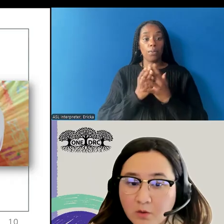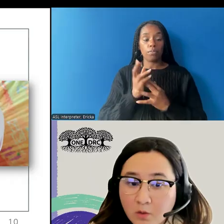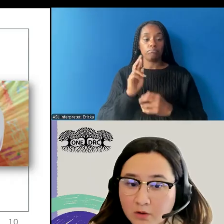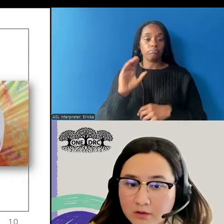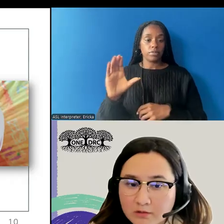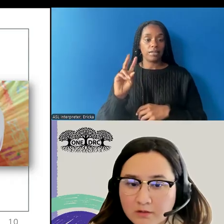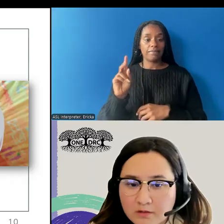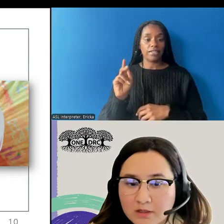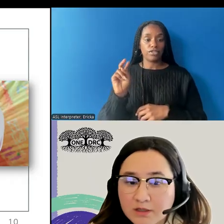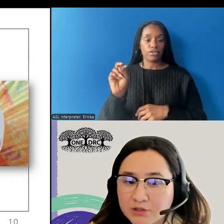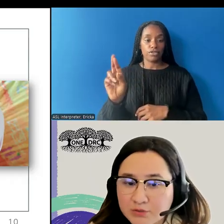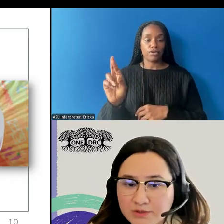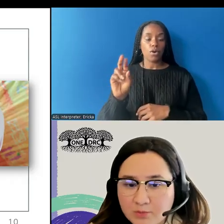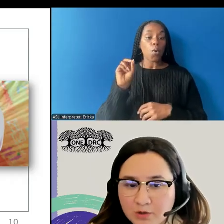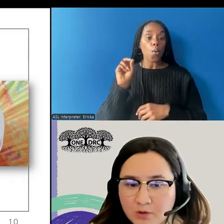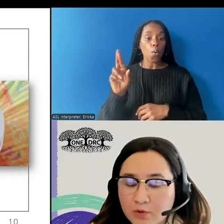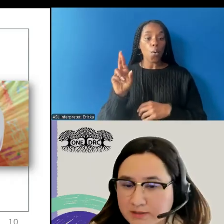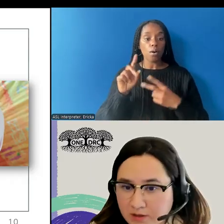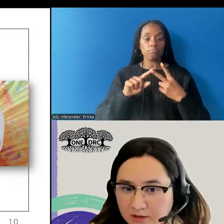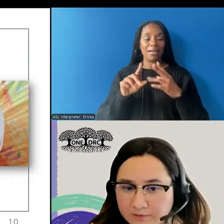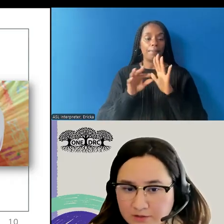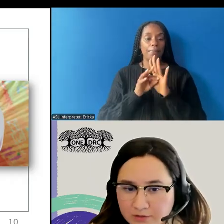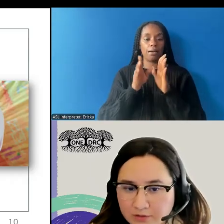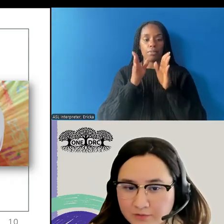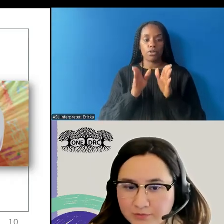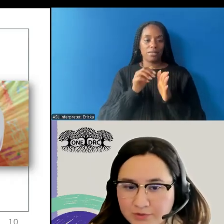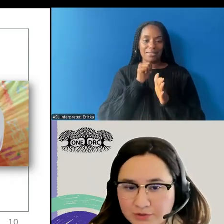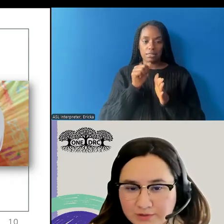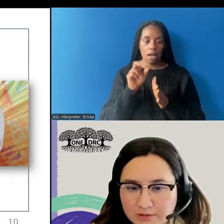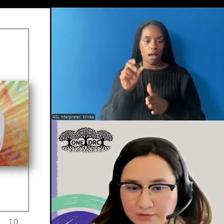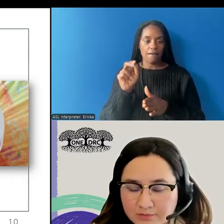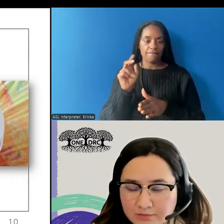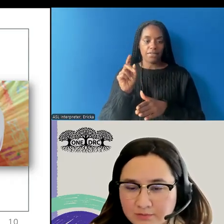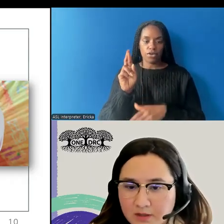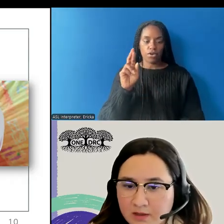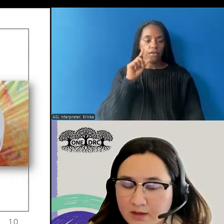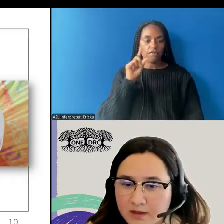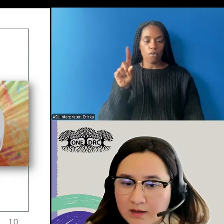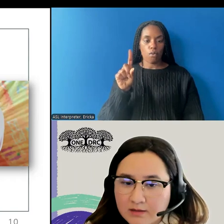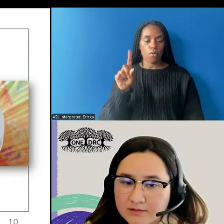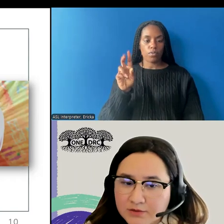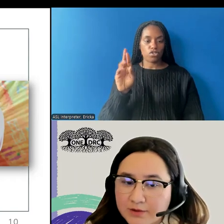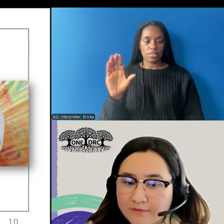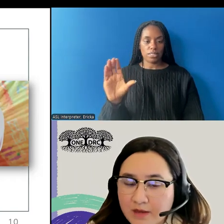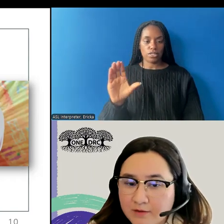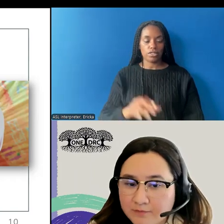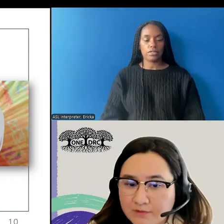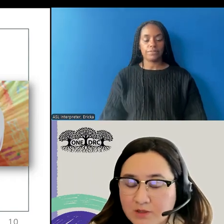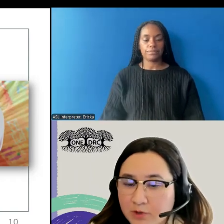or they can choose someone who is not a vendor of the regional center. So if if someone